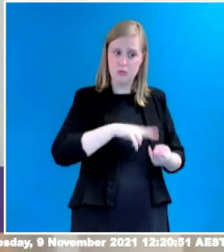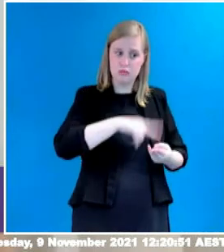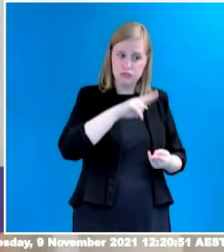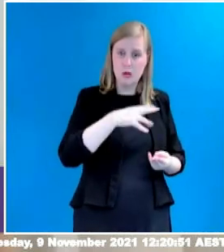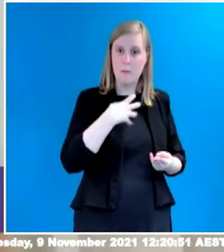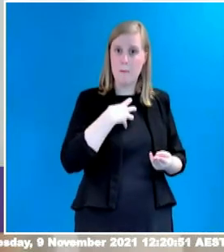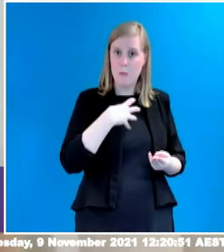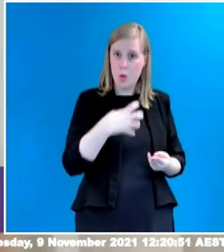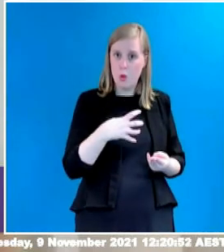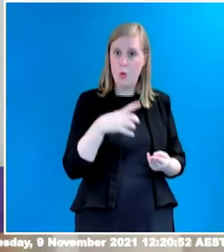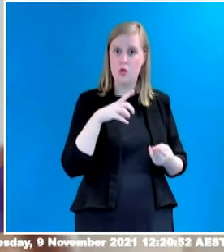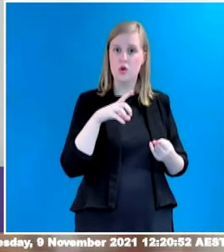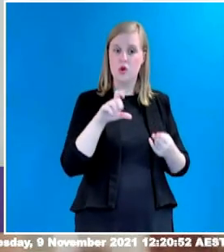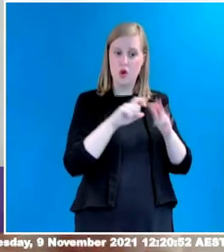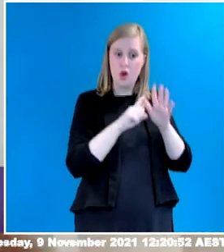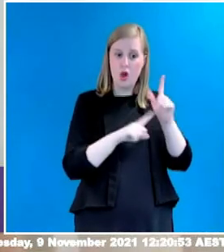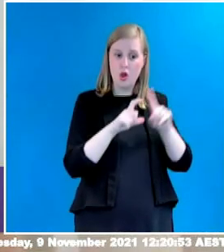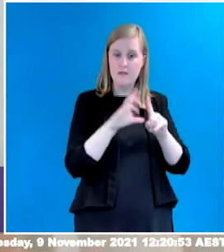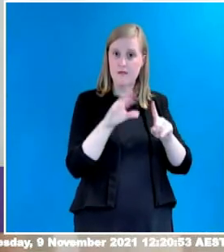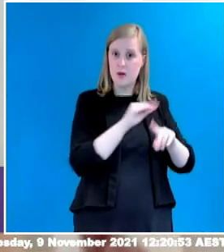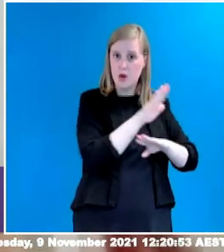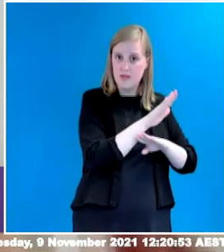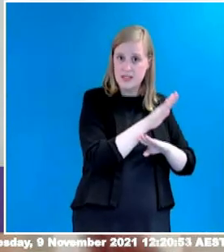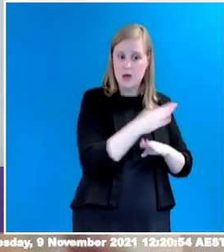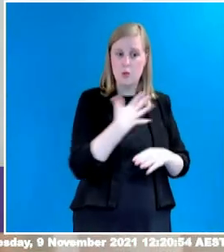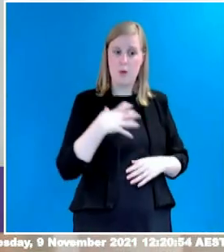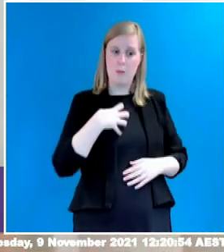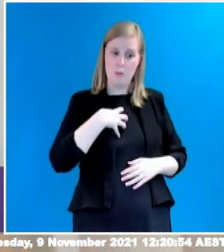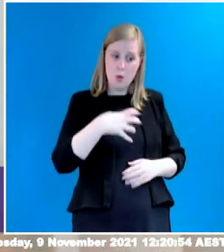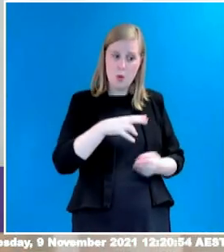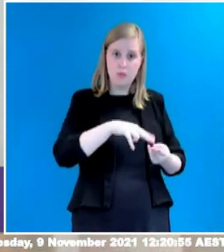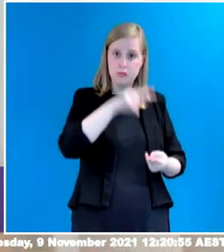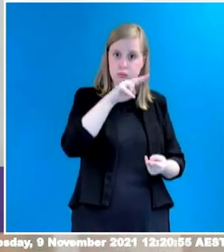When I say "women", I mean women and female-identifying and nonbinary folk.